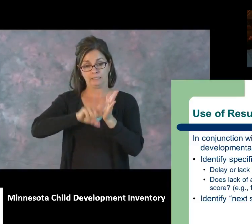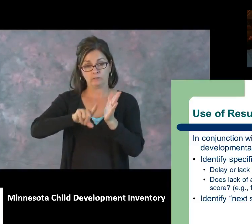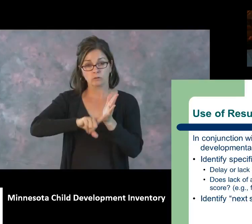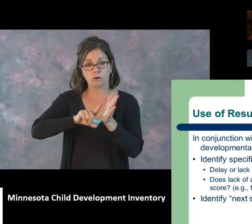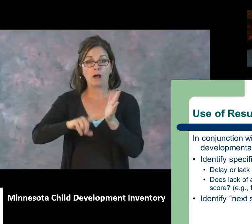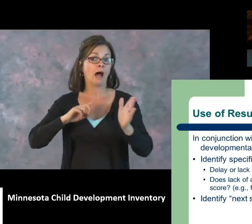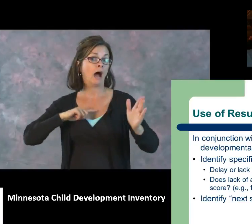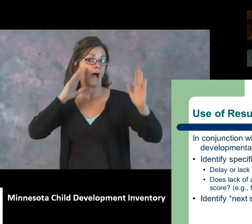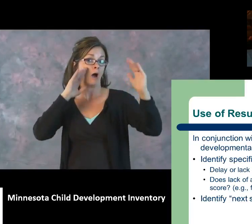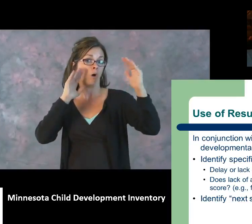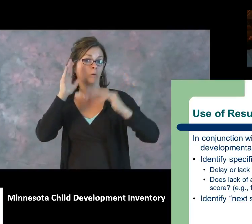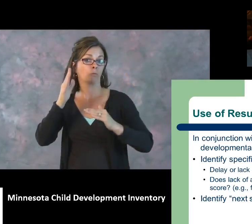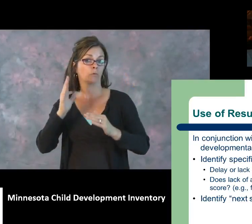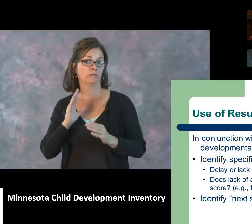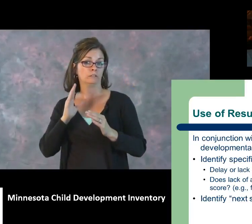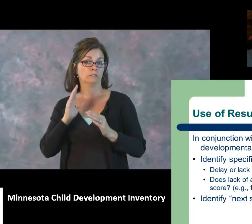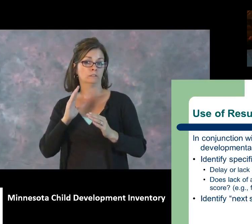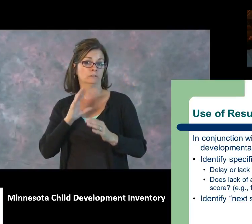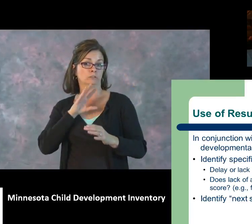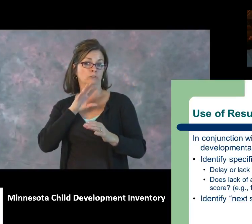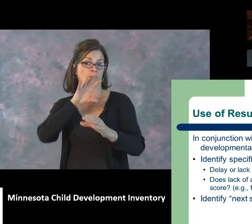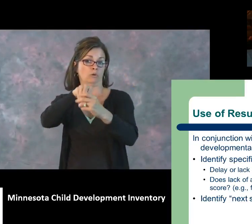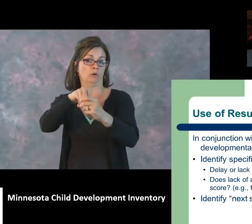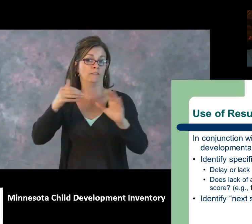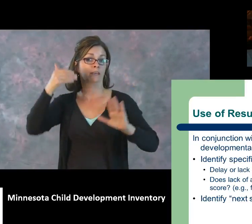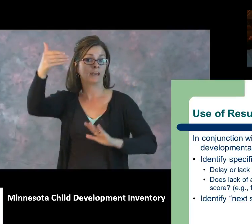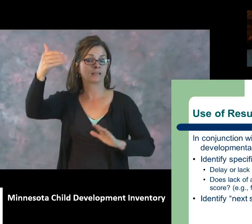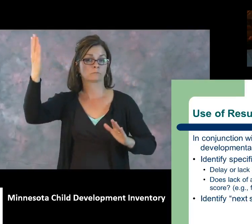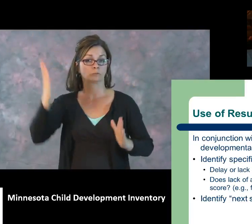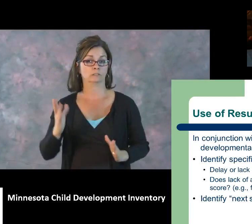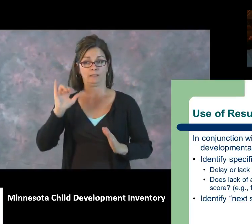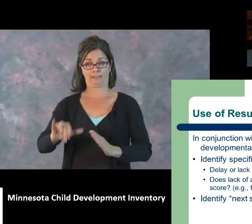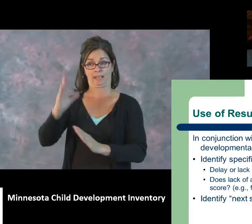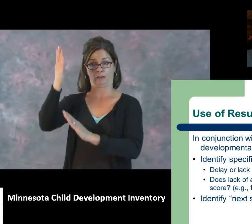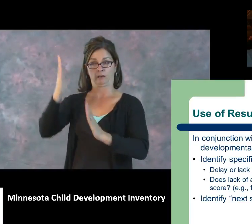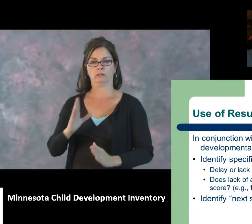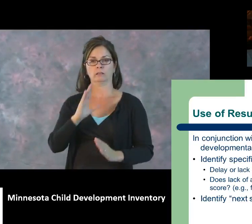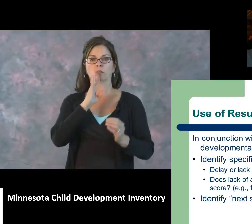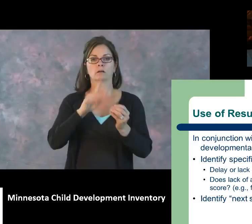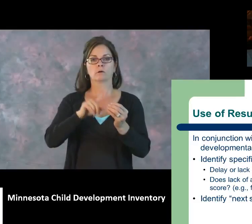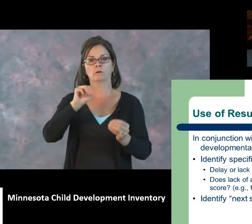I hope you'll join us in our next presentation, which will be about the MacArthur-Bates